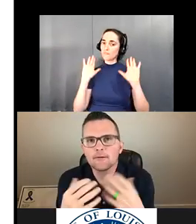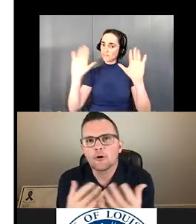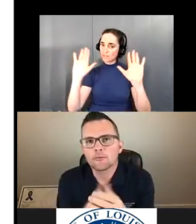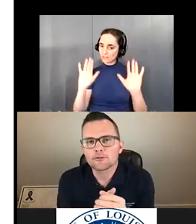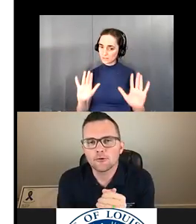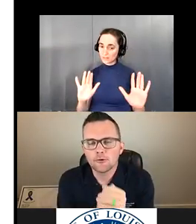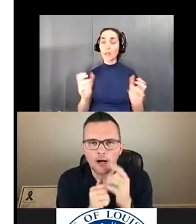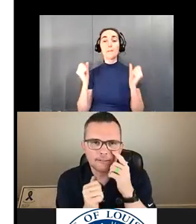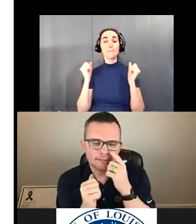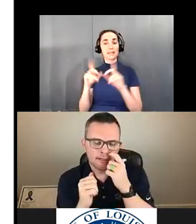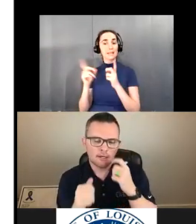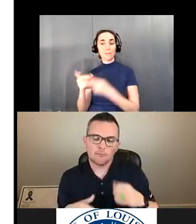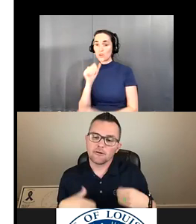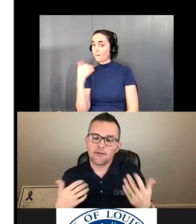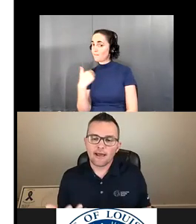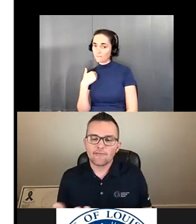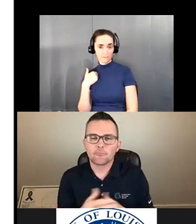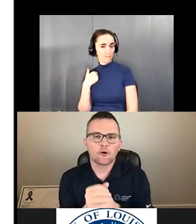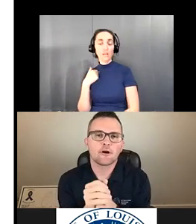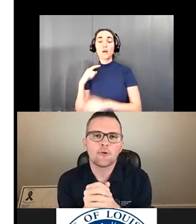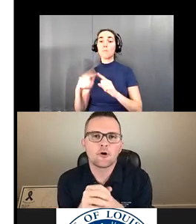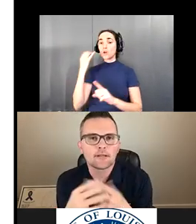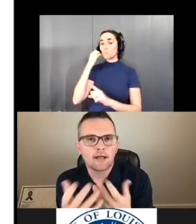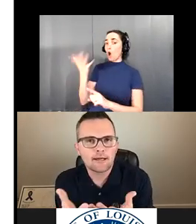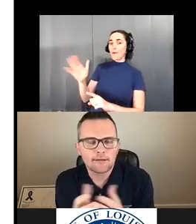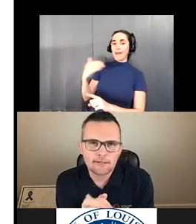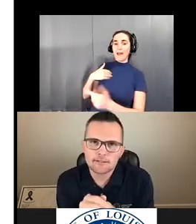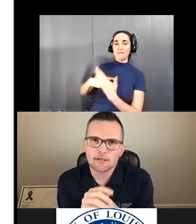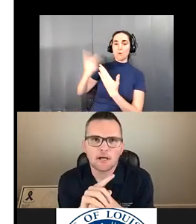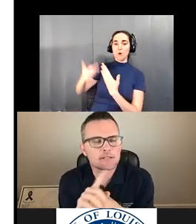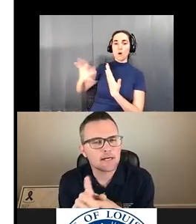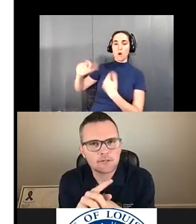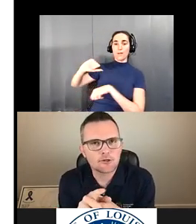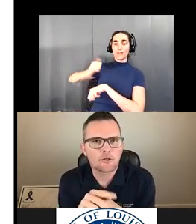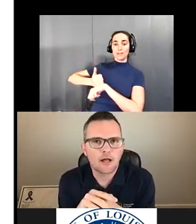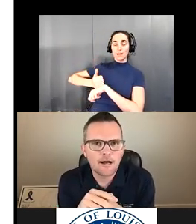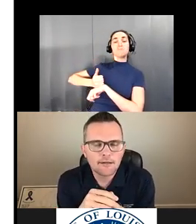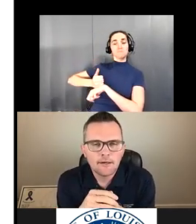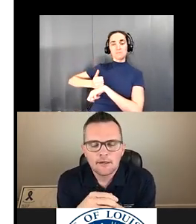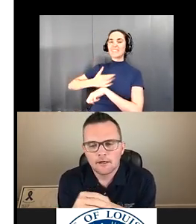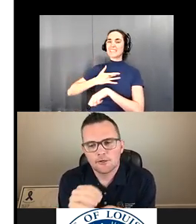departments do not. But if they have a program already like this, a lot of times it's online.